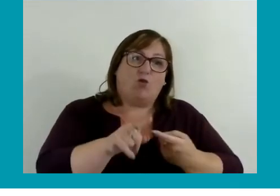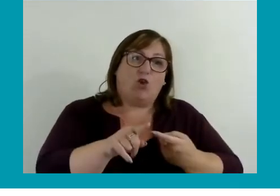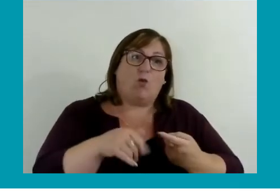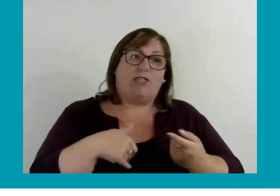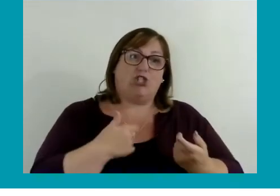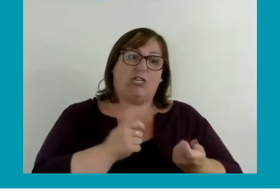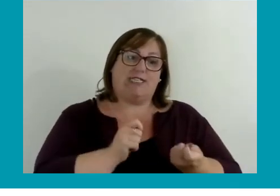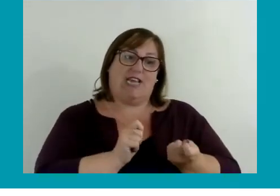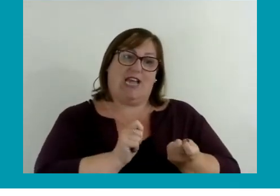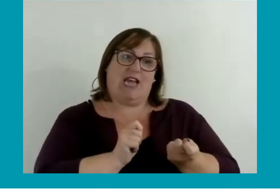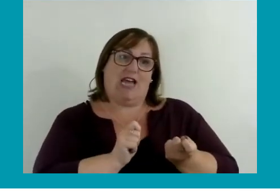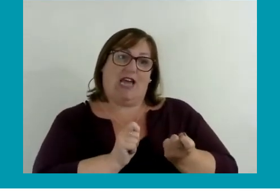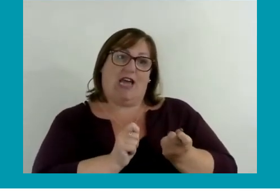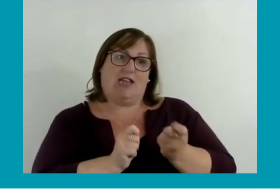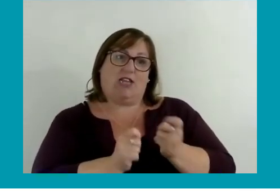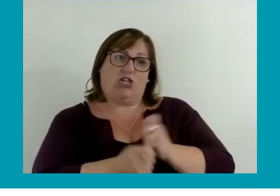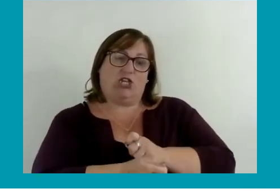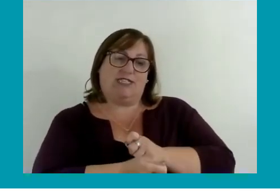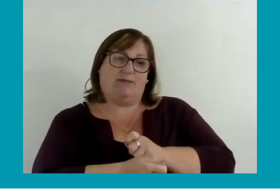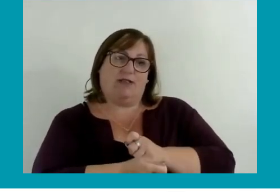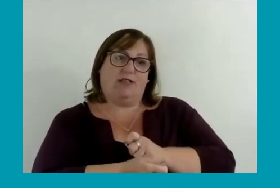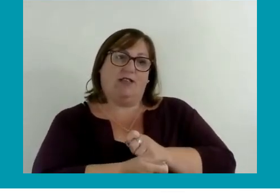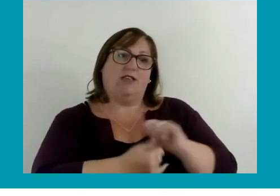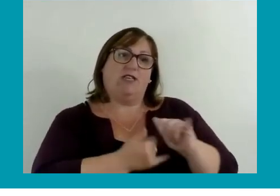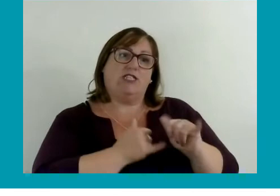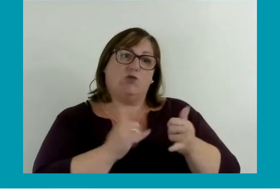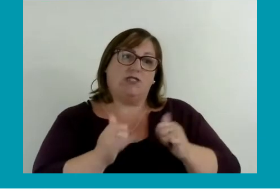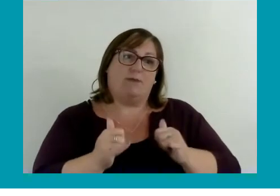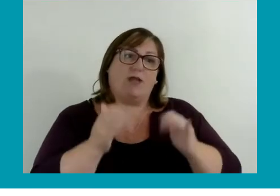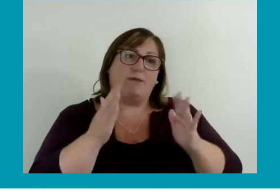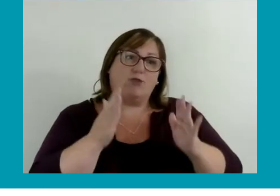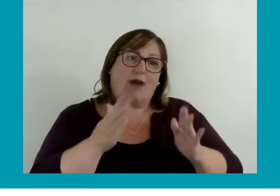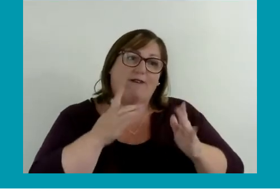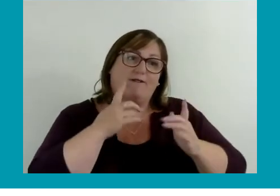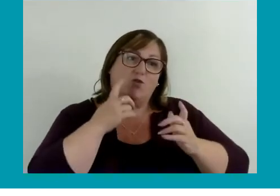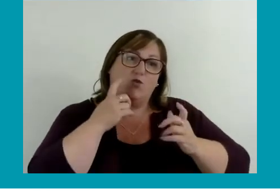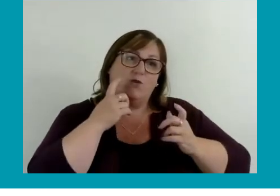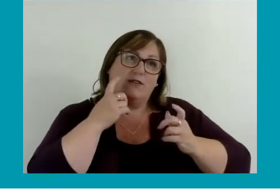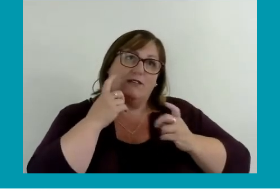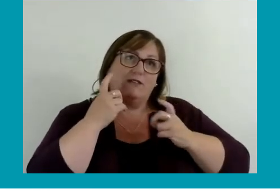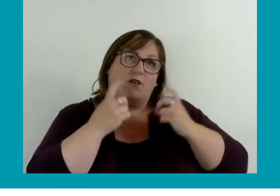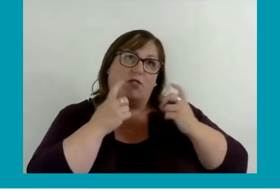so sometimes you just have to think outside the box and it's really great